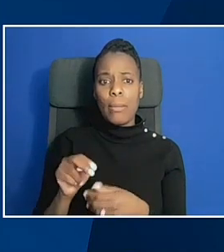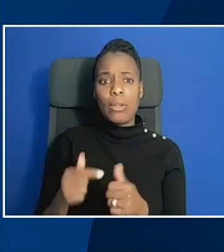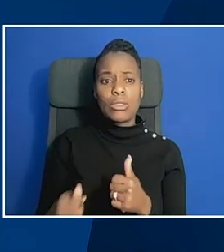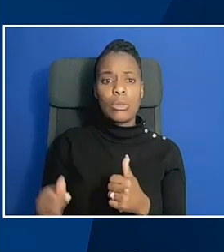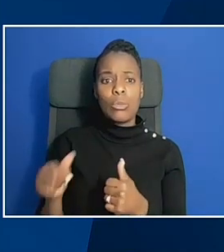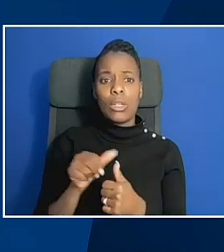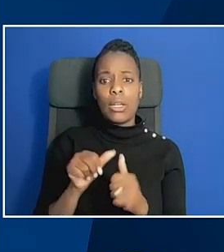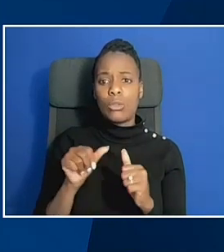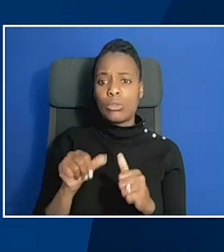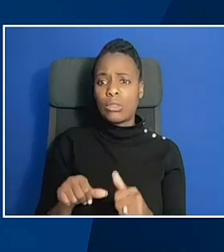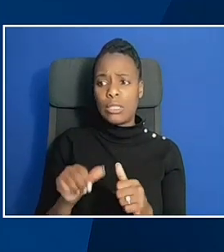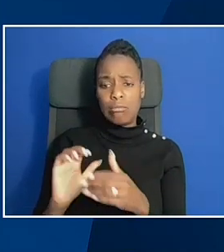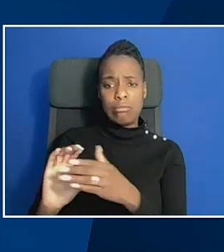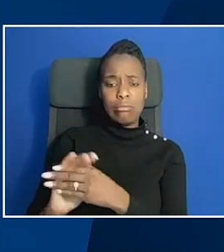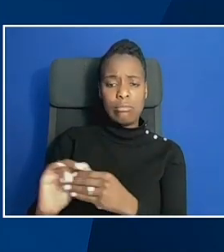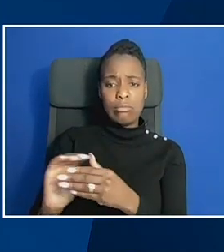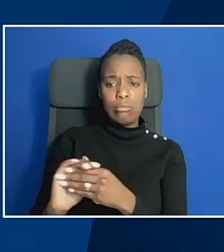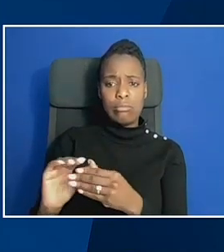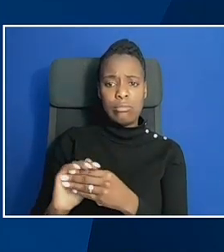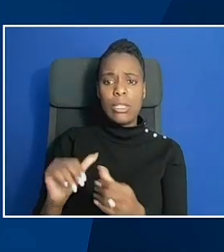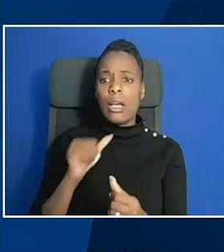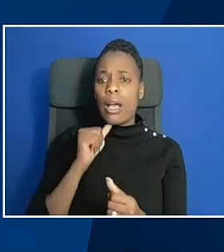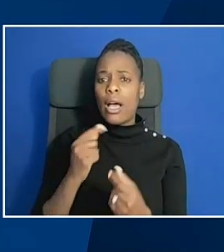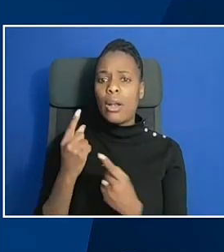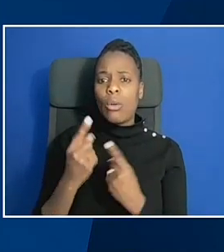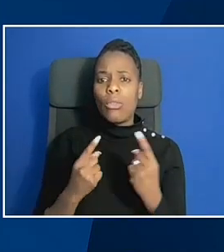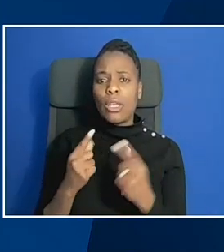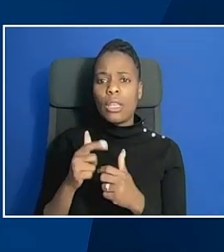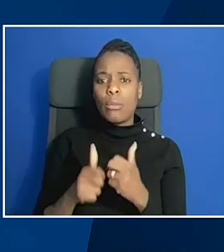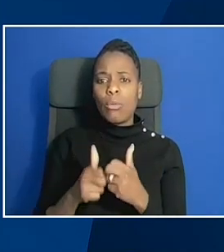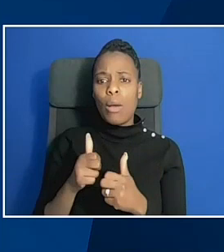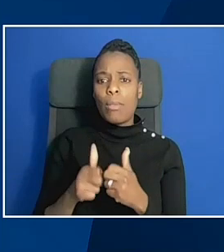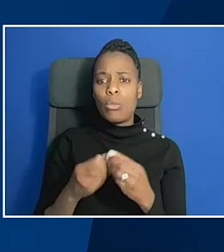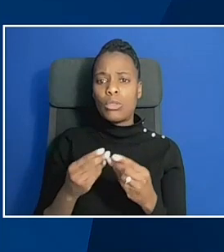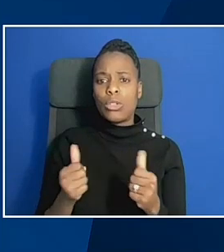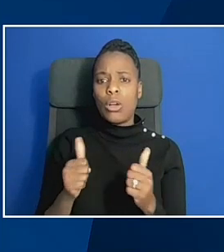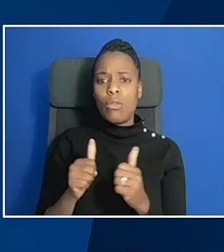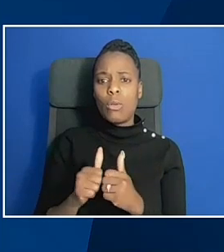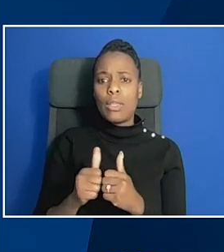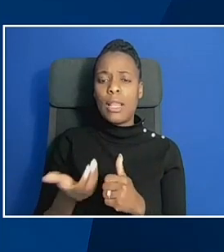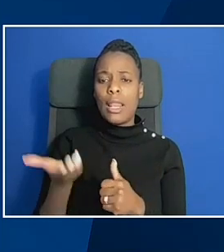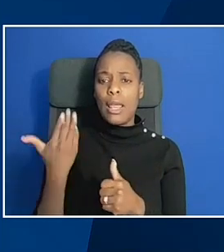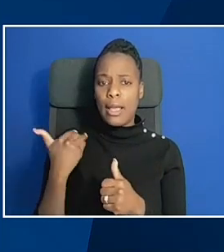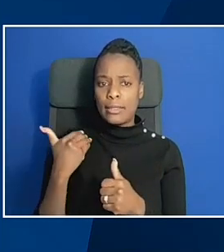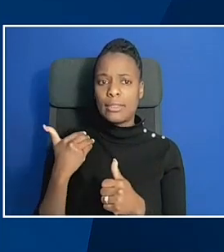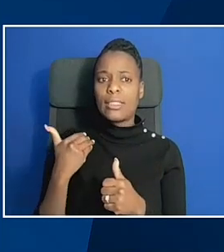weigh in. But I do not think that the problem was solved by the last round of negotiated rulemakings. Although the problem was raised.